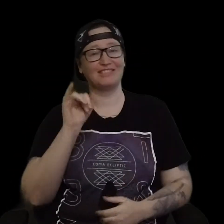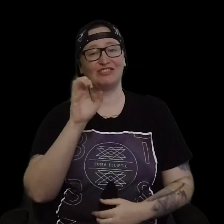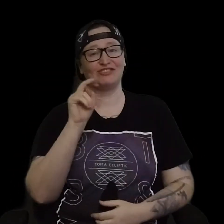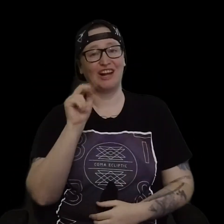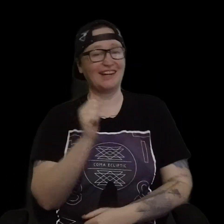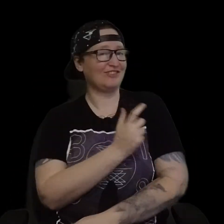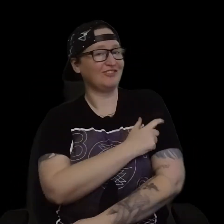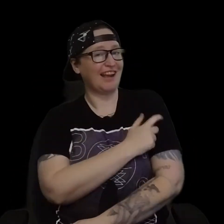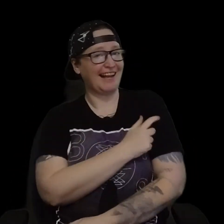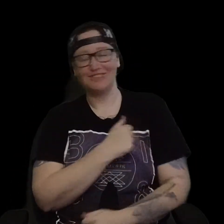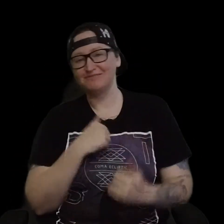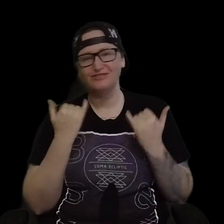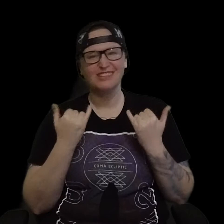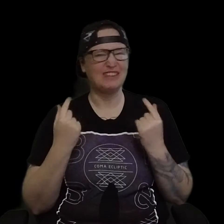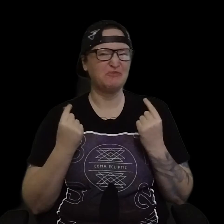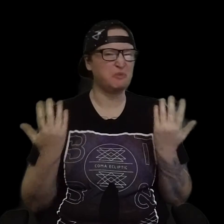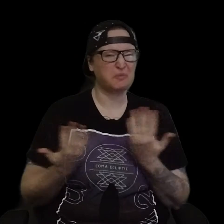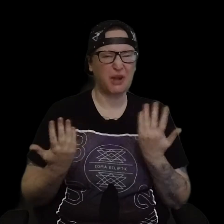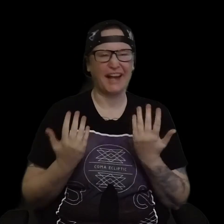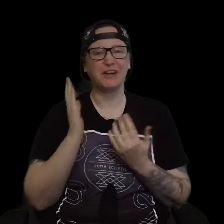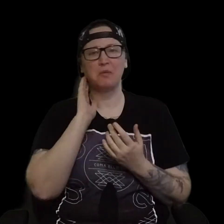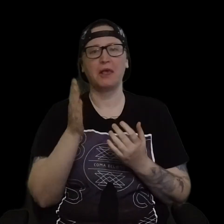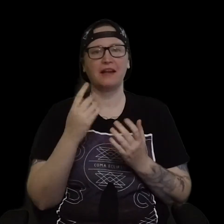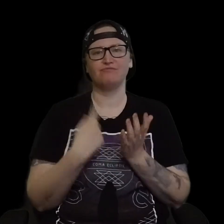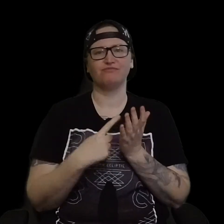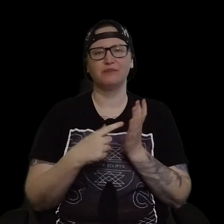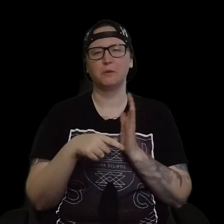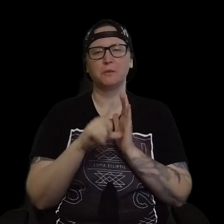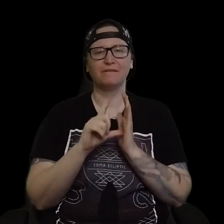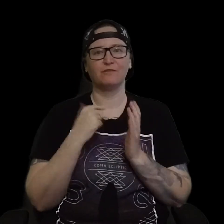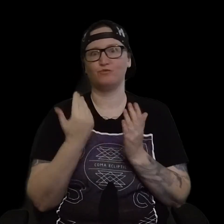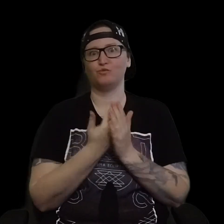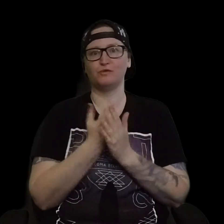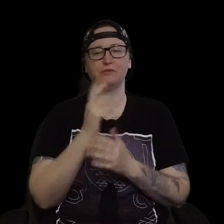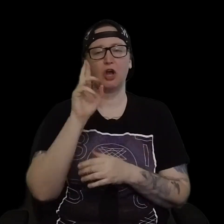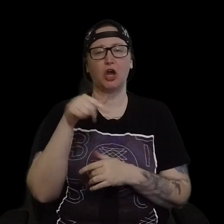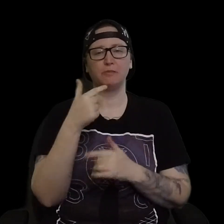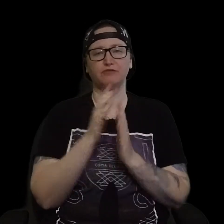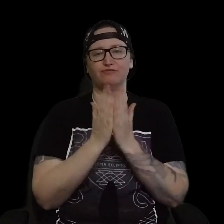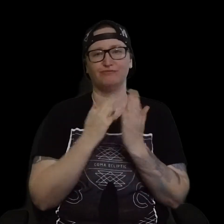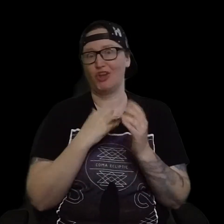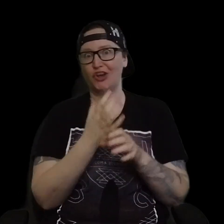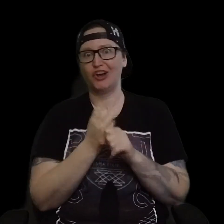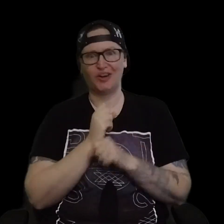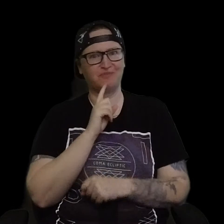Hello everyone I'm Jenna so today I'm going to be doing a review of a new RPG